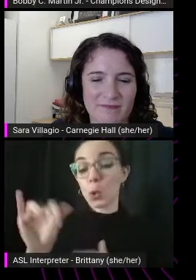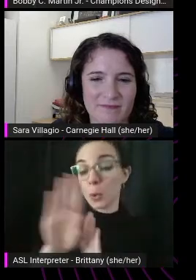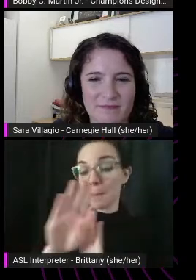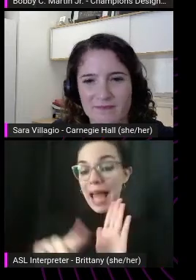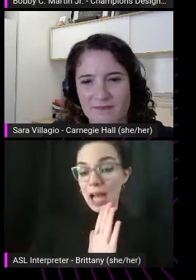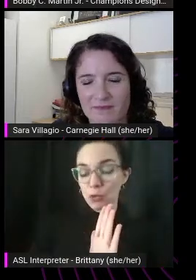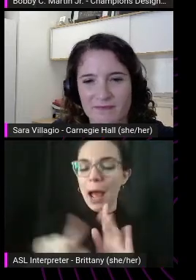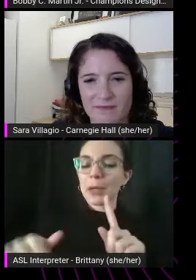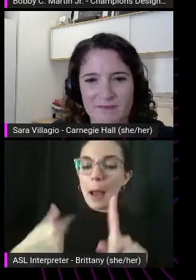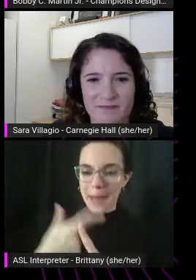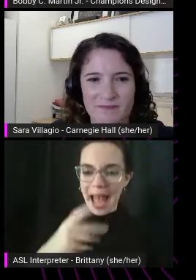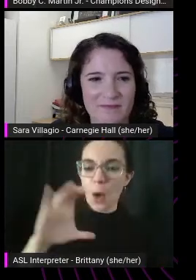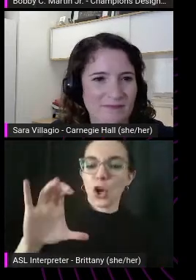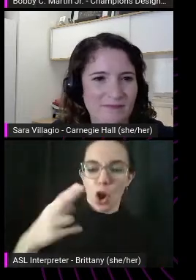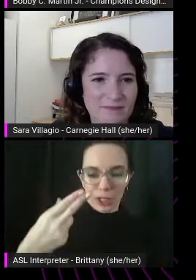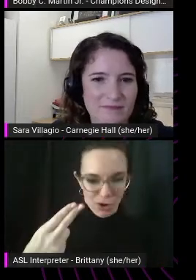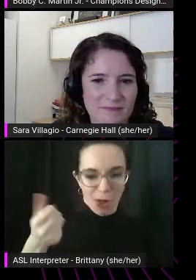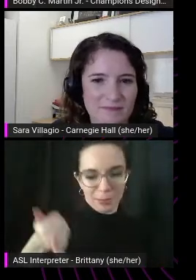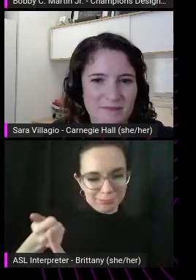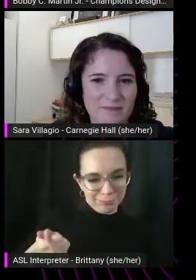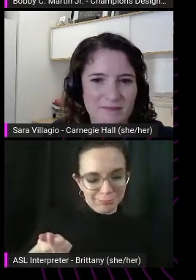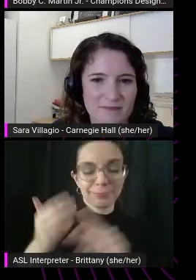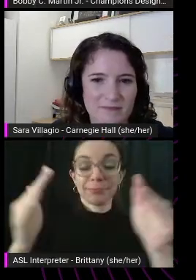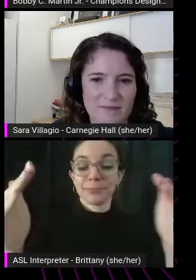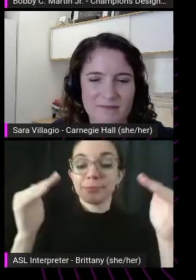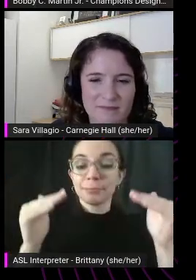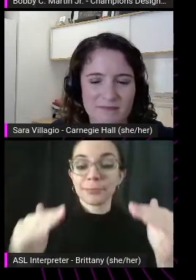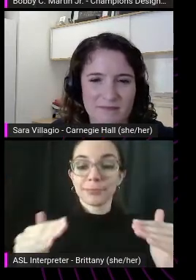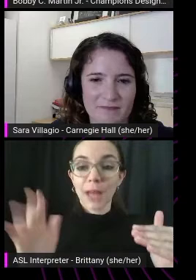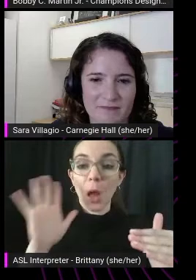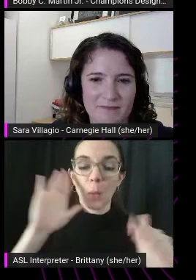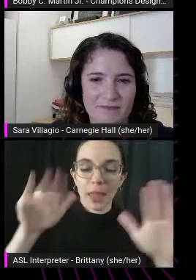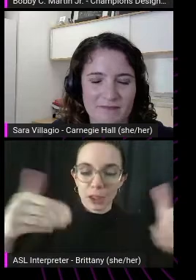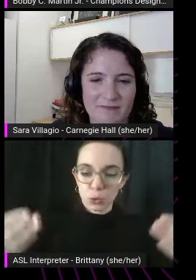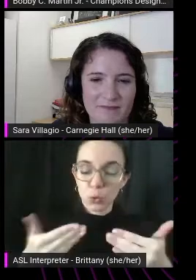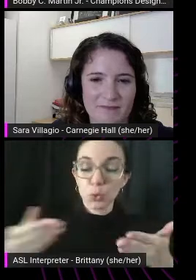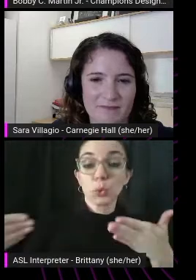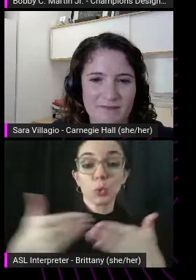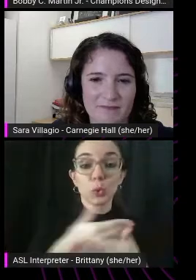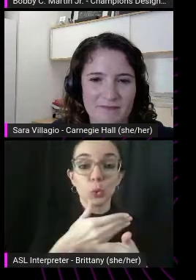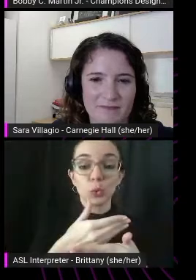From there, I will be introducing you to the new Carnegie Hall design system.